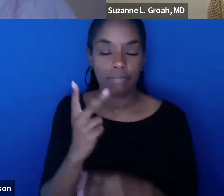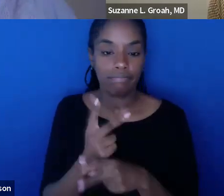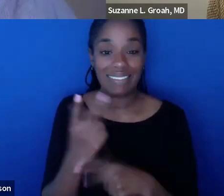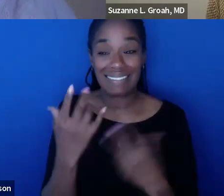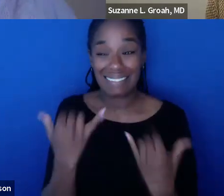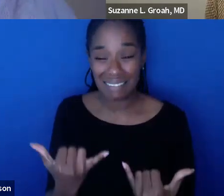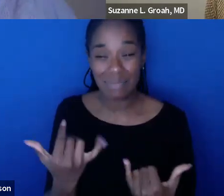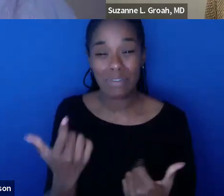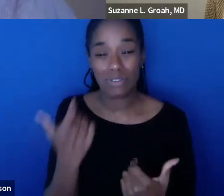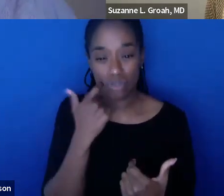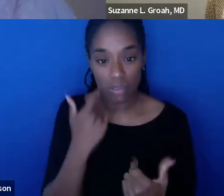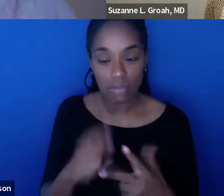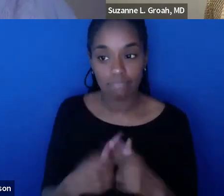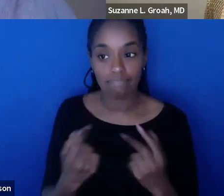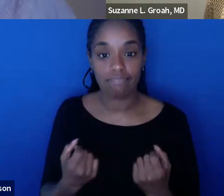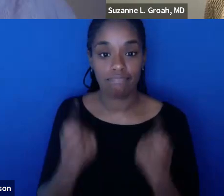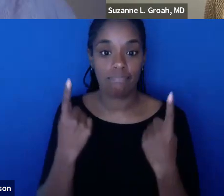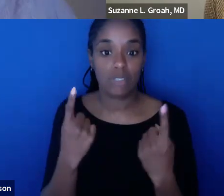that so it's important for people living with spinal cord injury and disease.